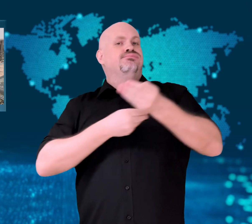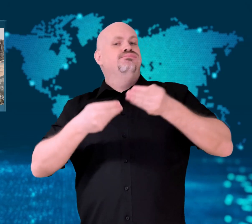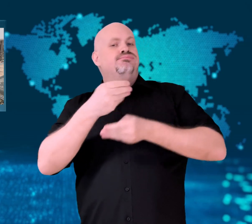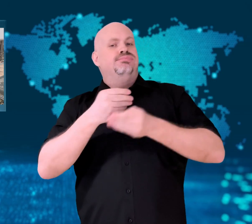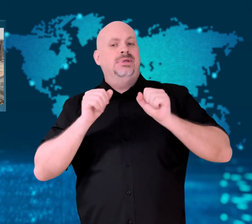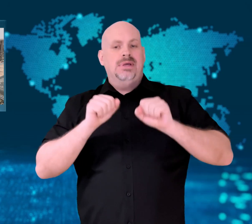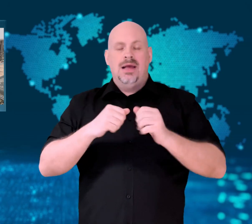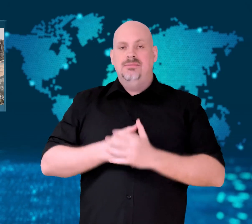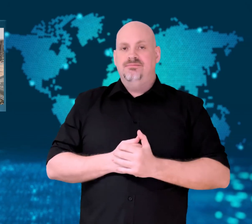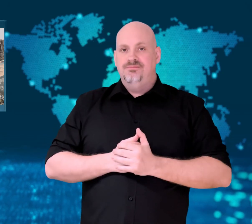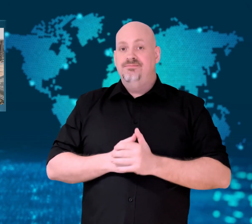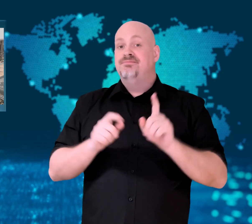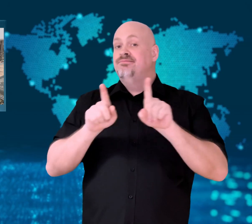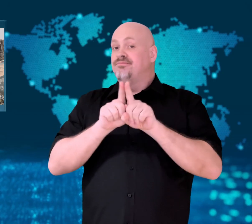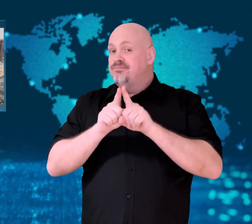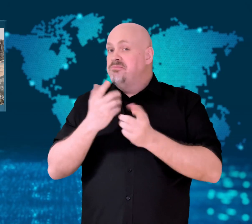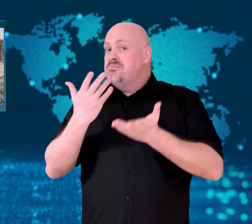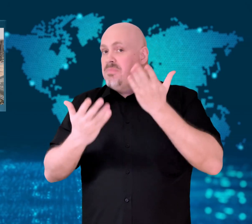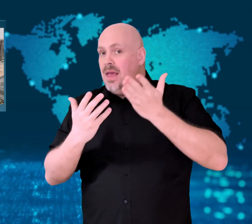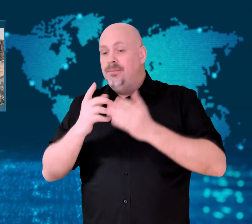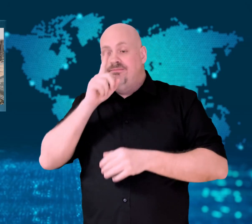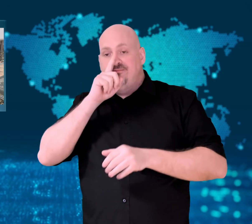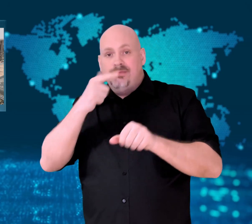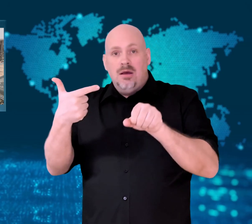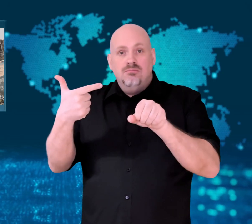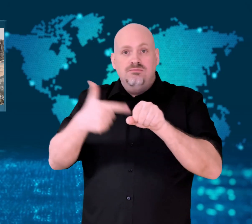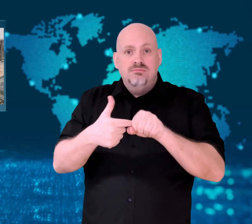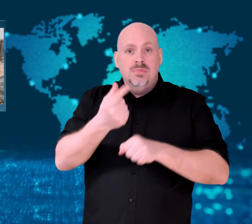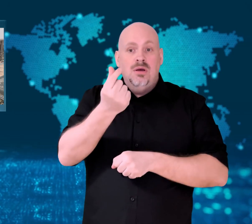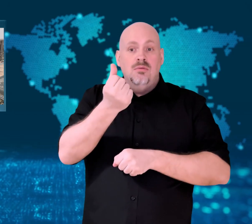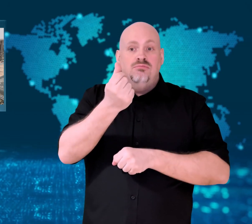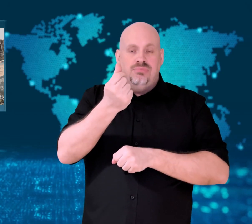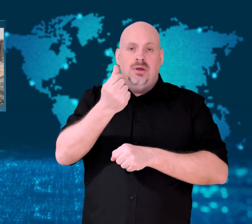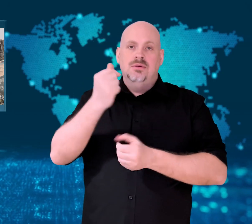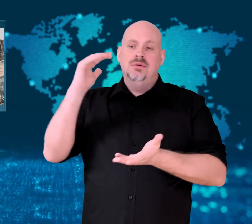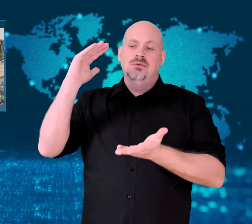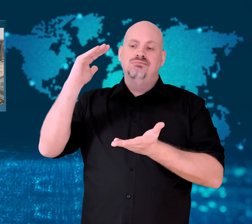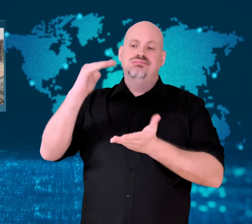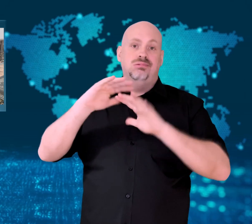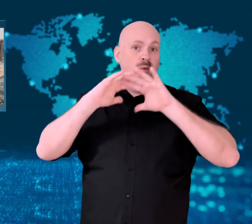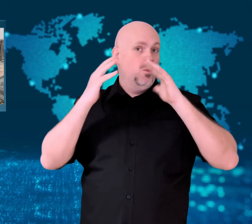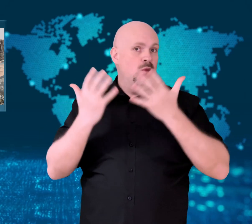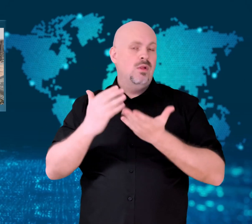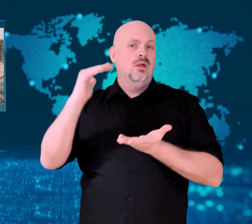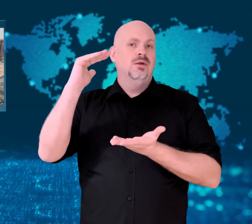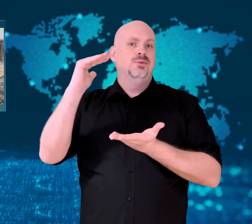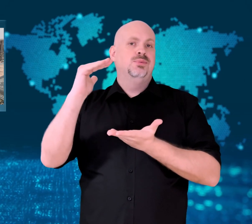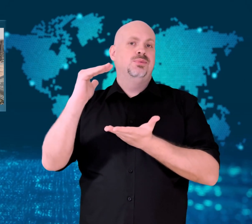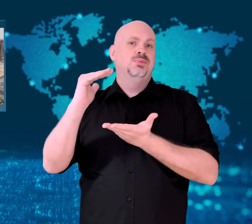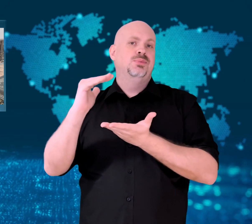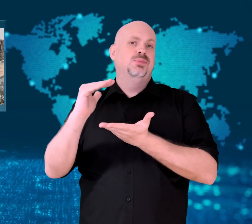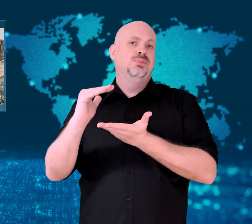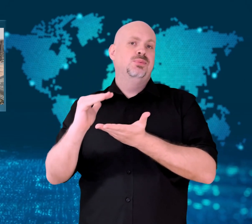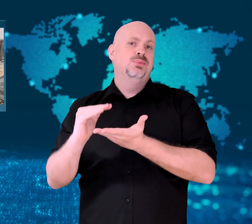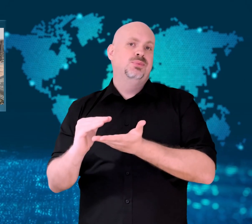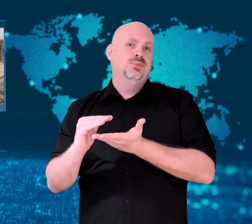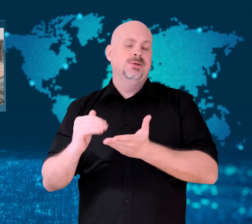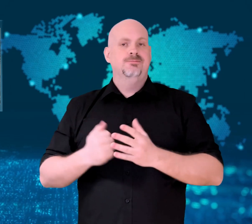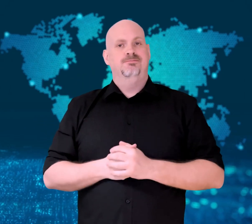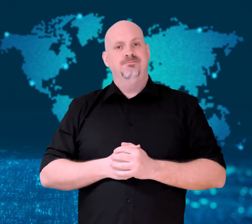It’s possible fuel prices would ultimately drop worldwide.